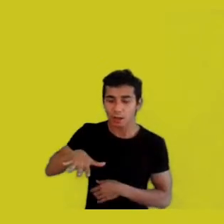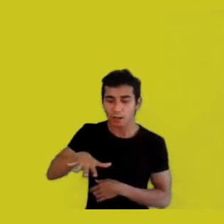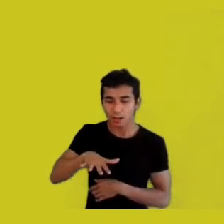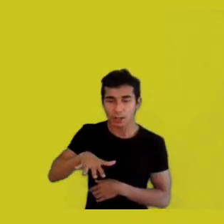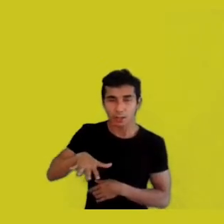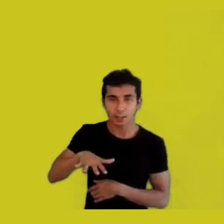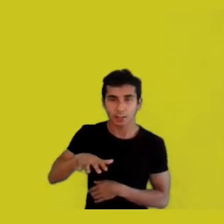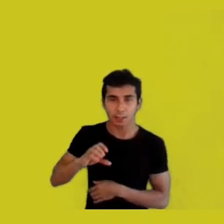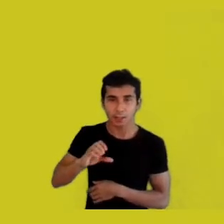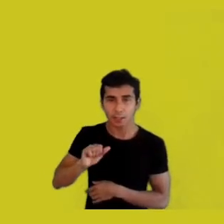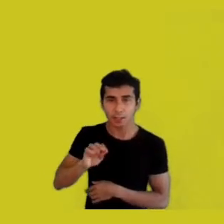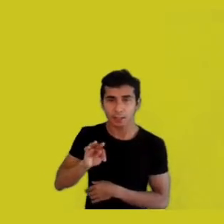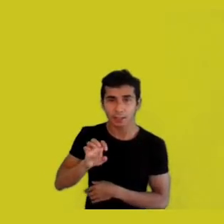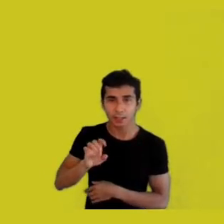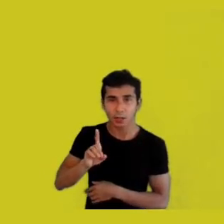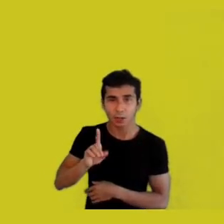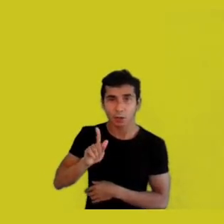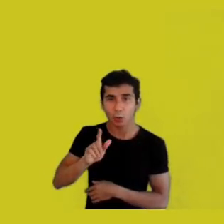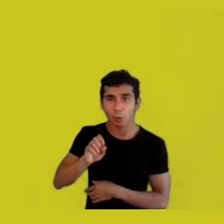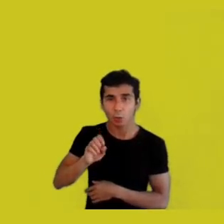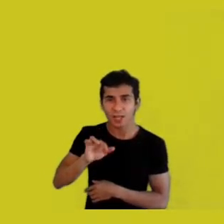So,